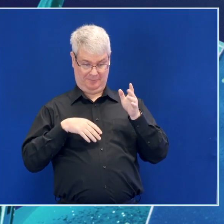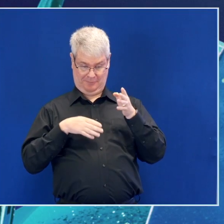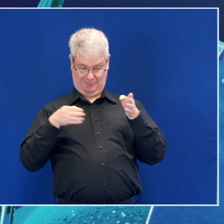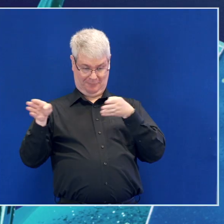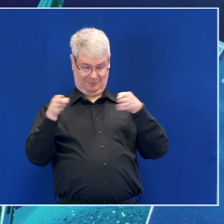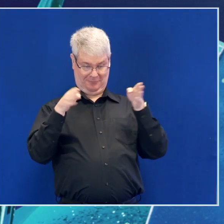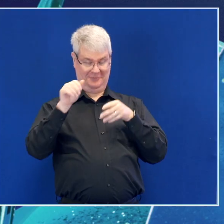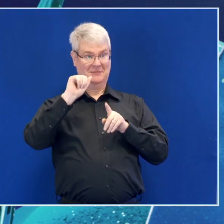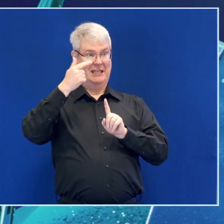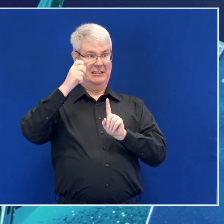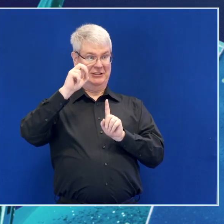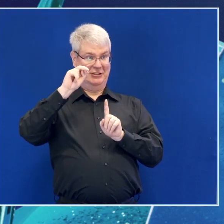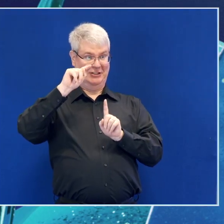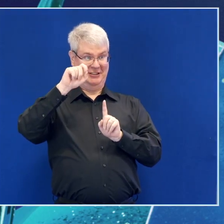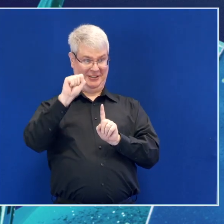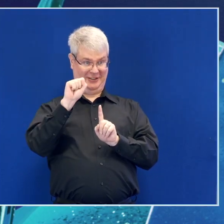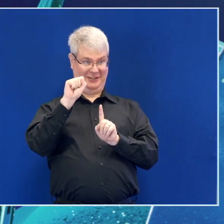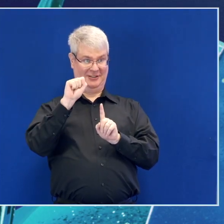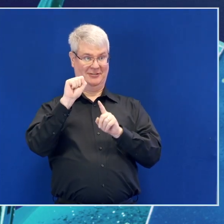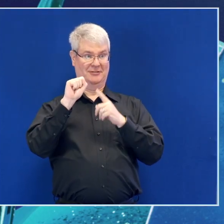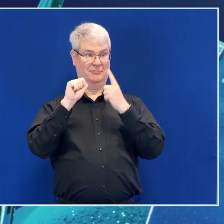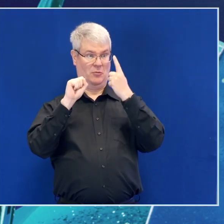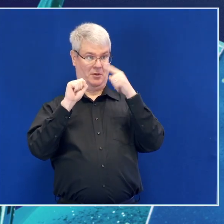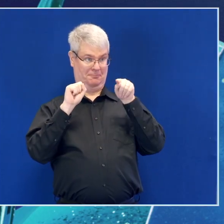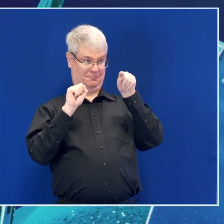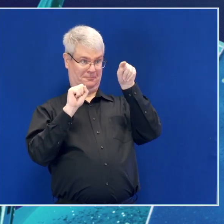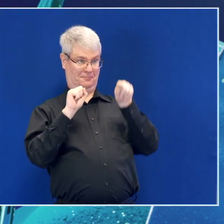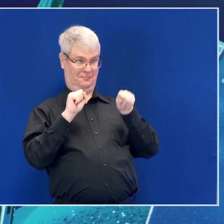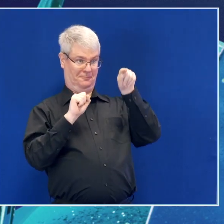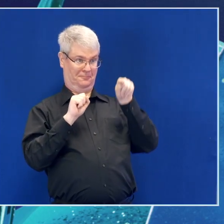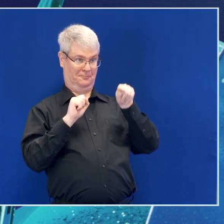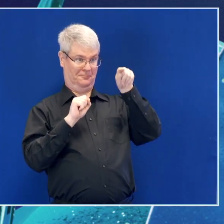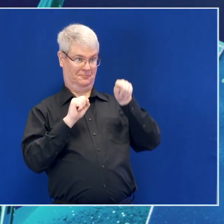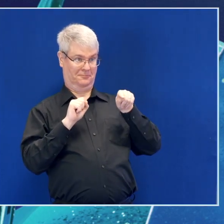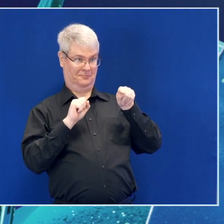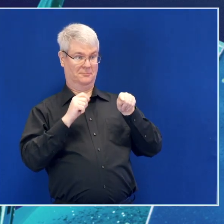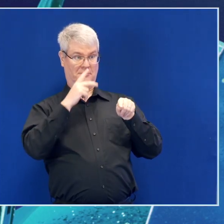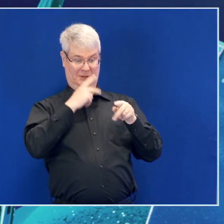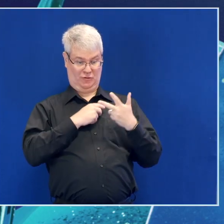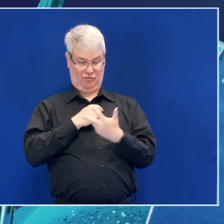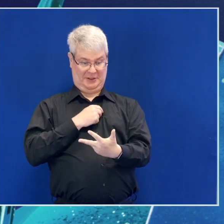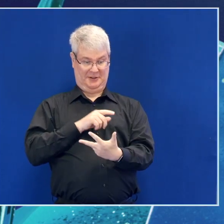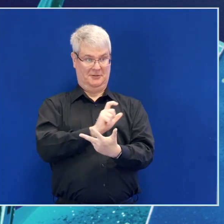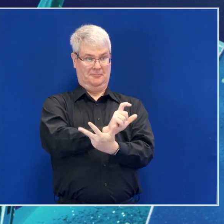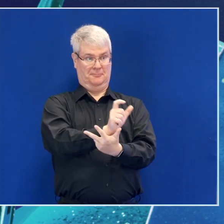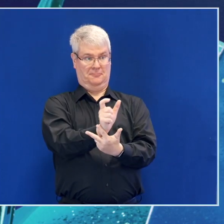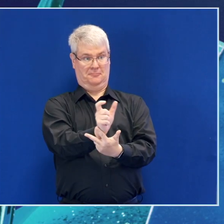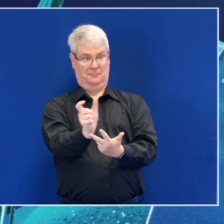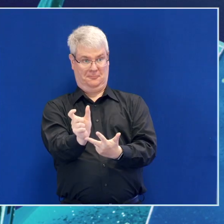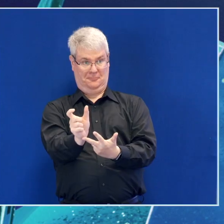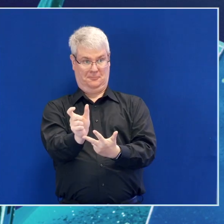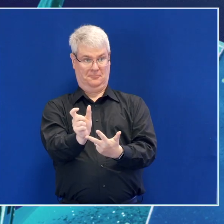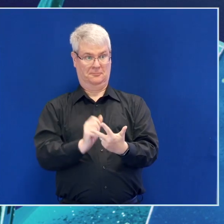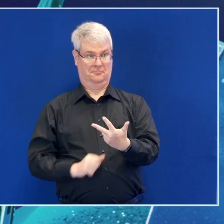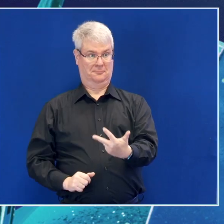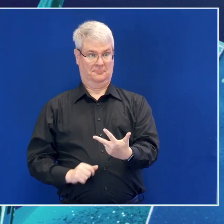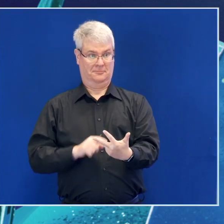And one thing that it provides is three example prompts that I can use in case I'm not really sure what I'm looking for